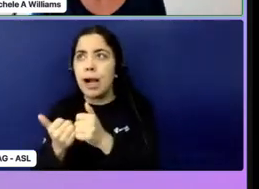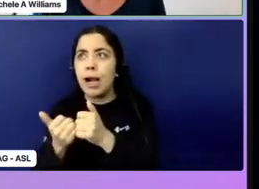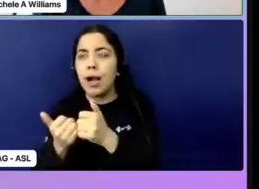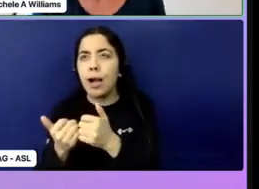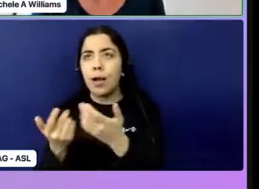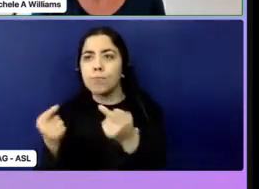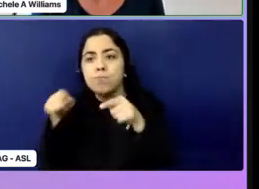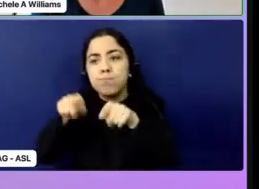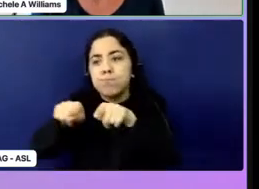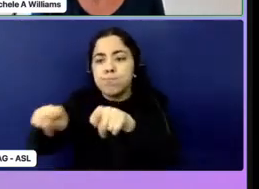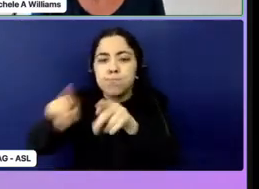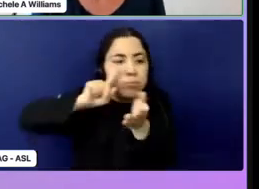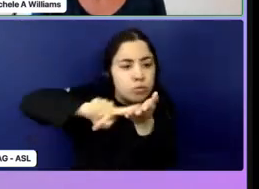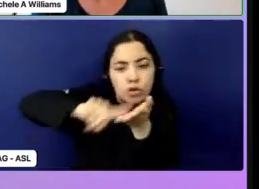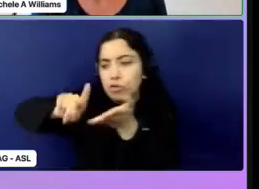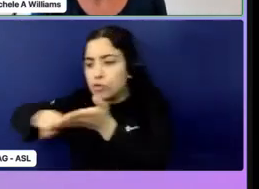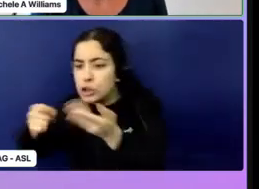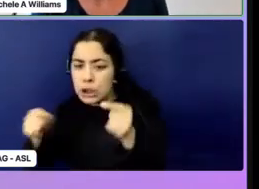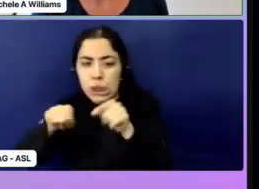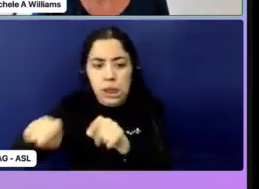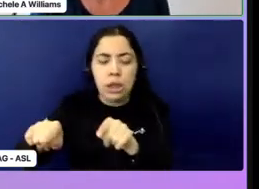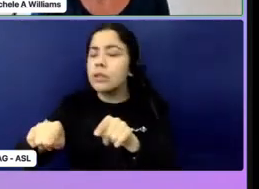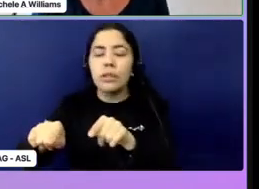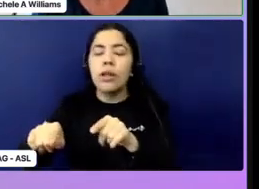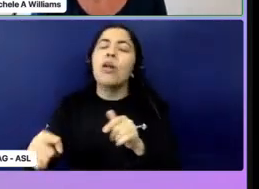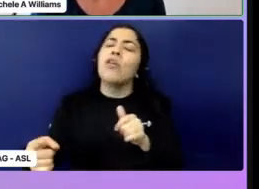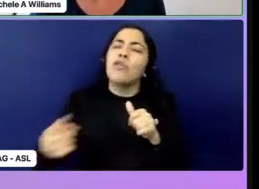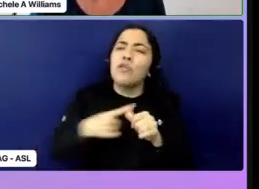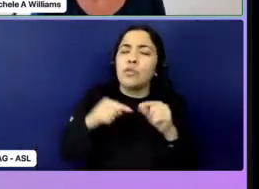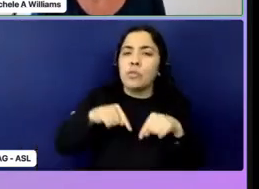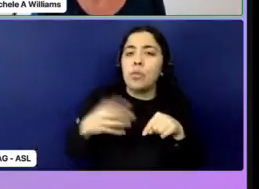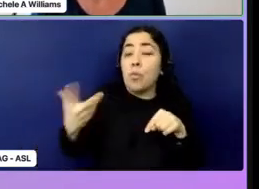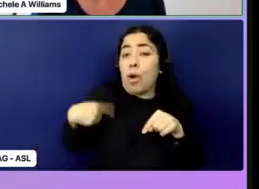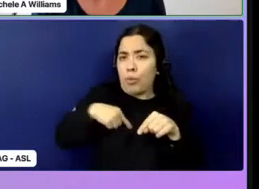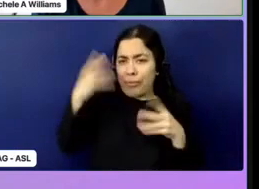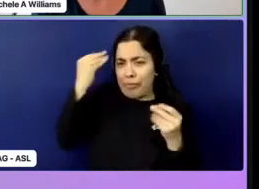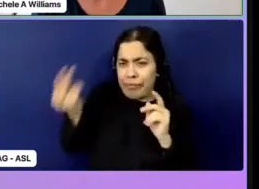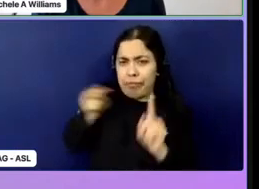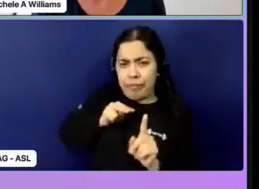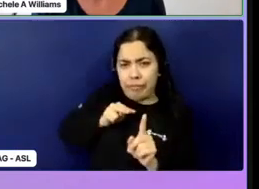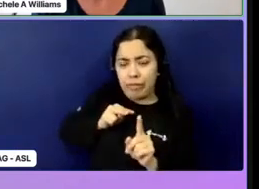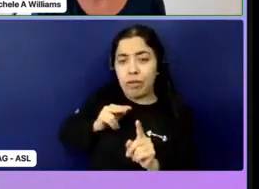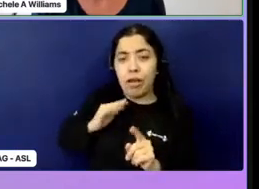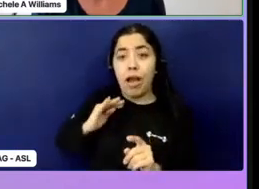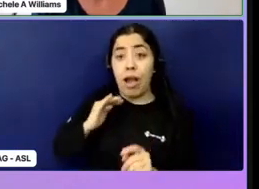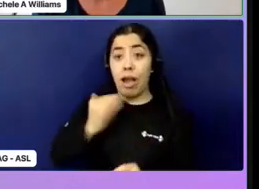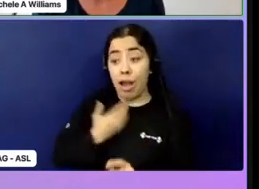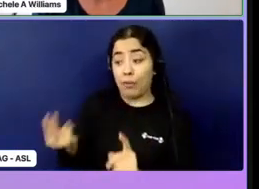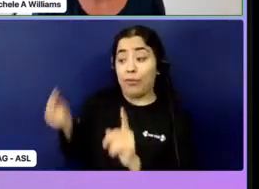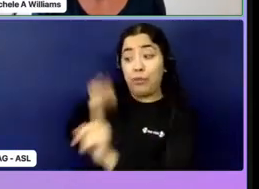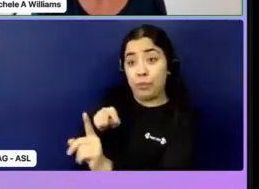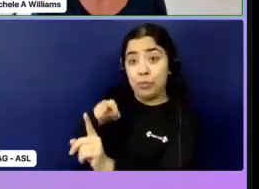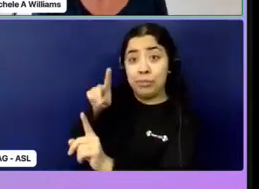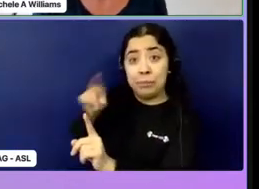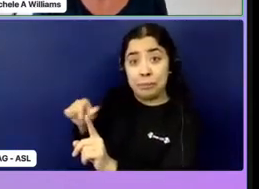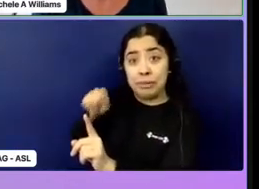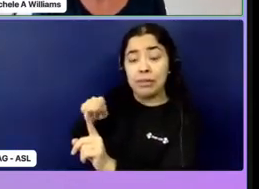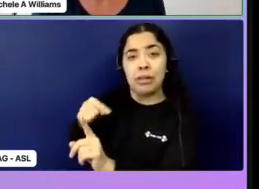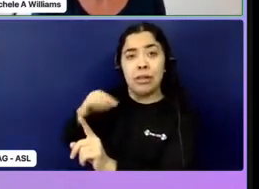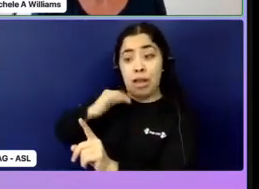place than just figuring out facilitation tips, or even doing related research, but first, thinking about what we